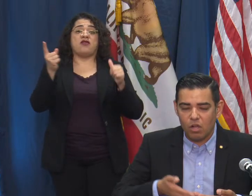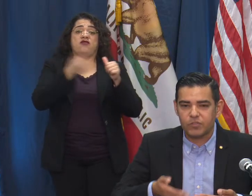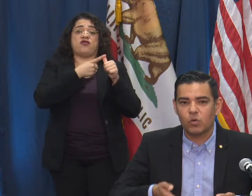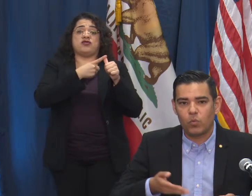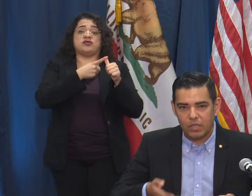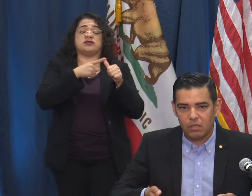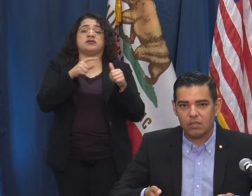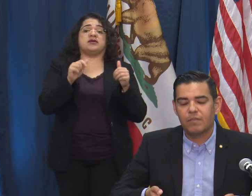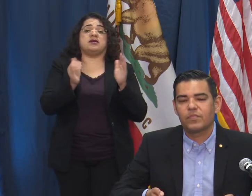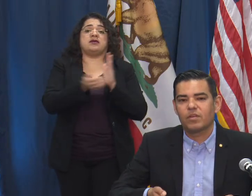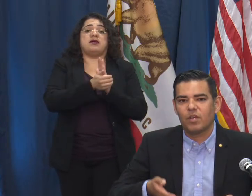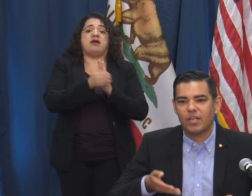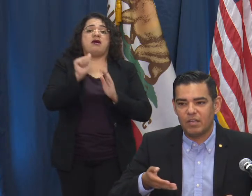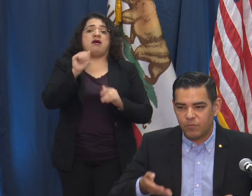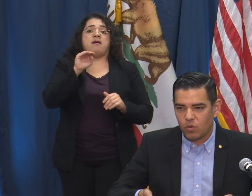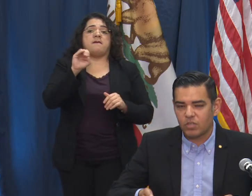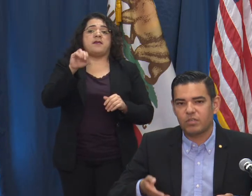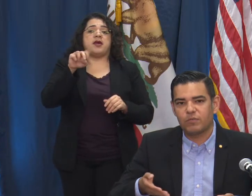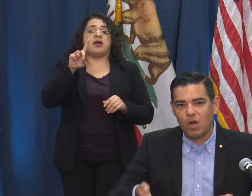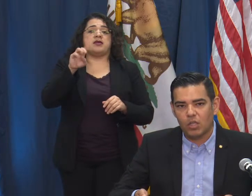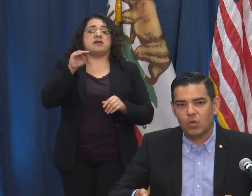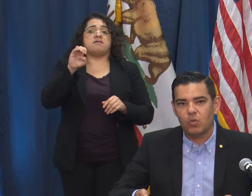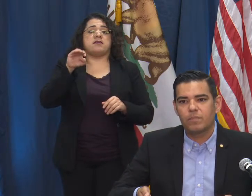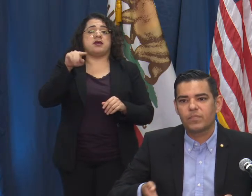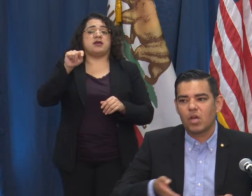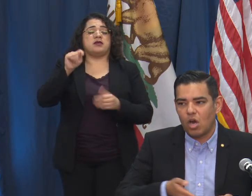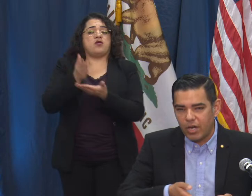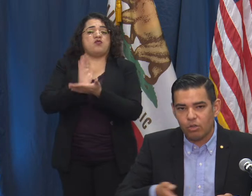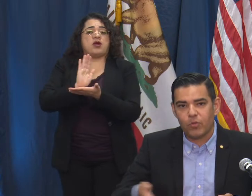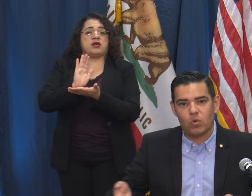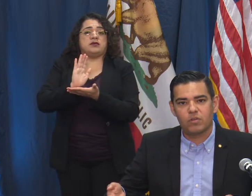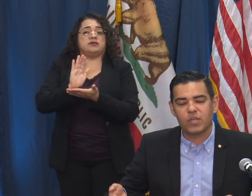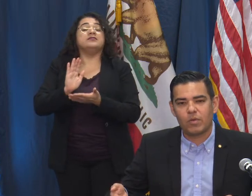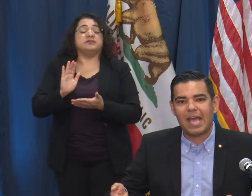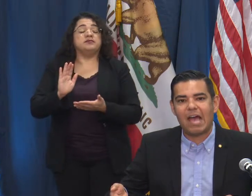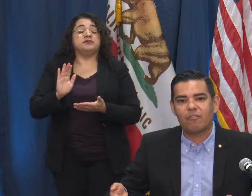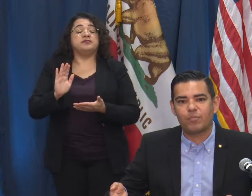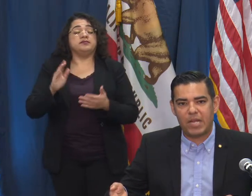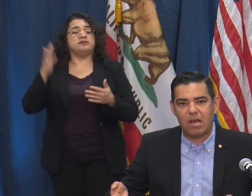also will enforce and follow our Health Orders that we have put out